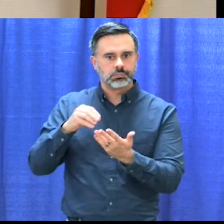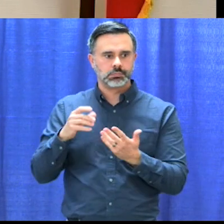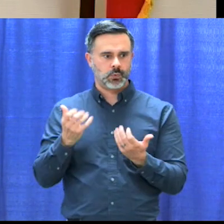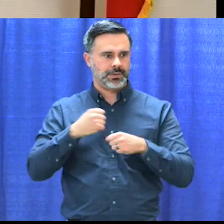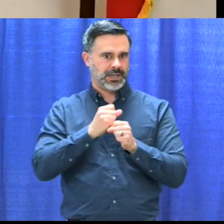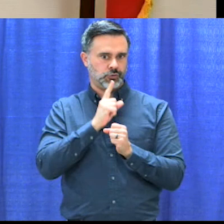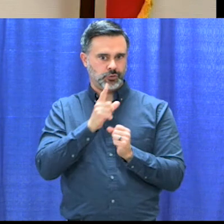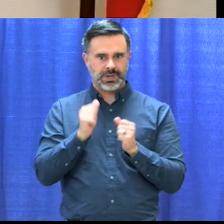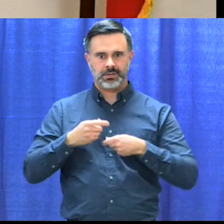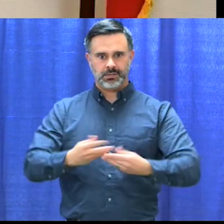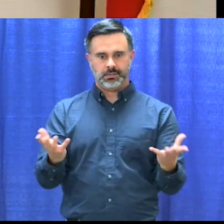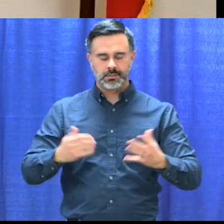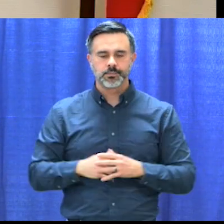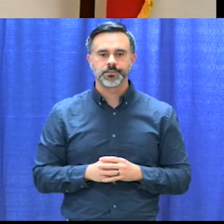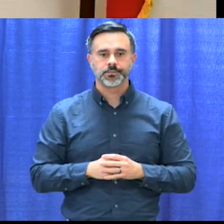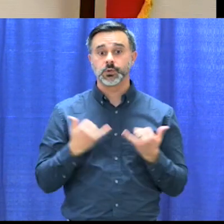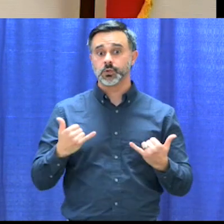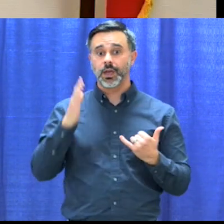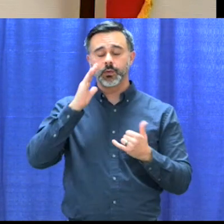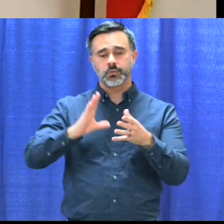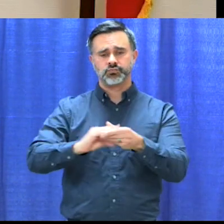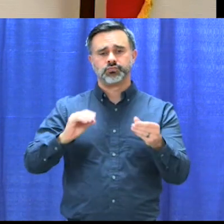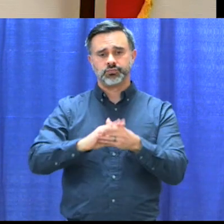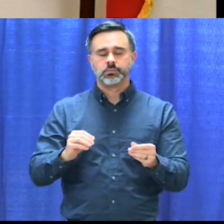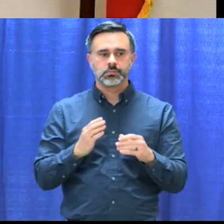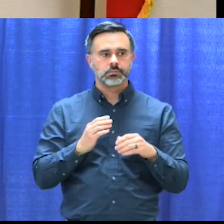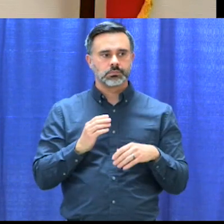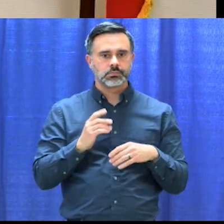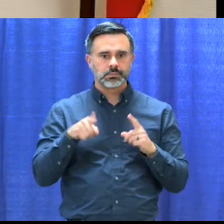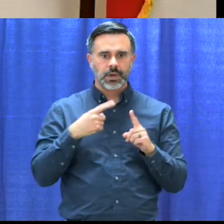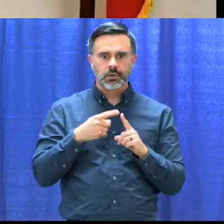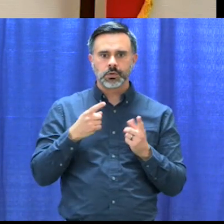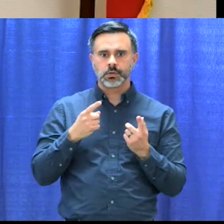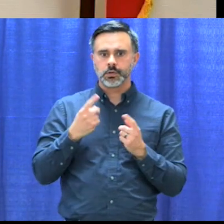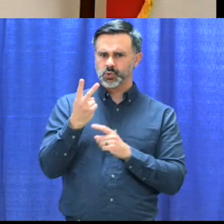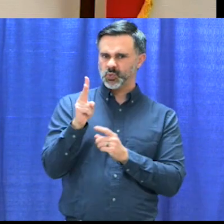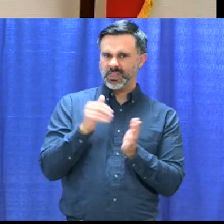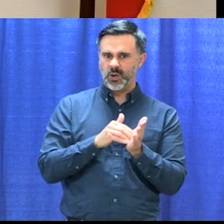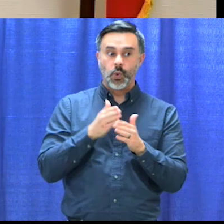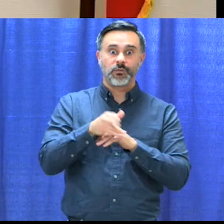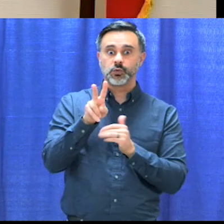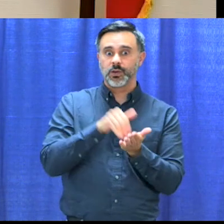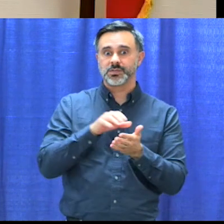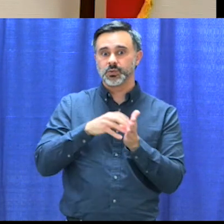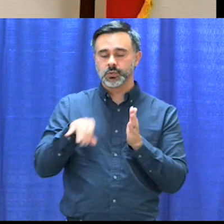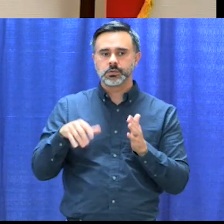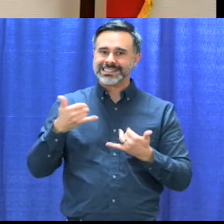Today you'll hear about more than 200,000 California students who still need to have a device at home.